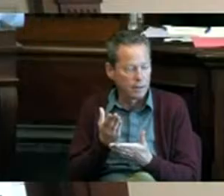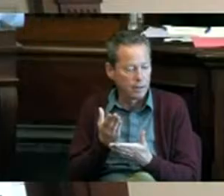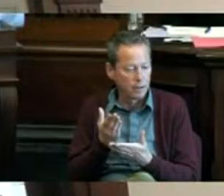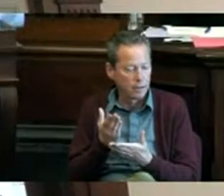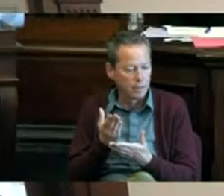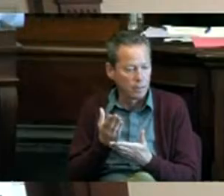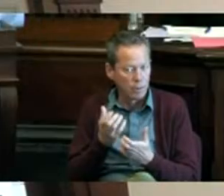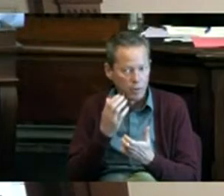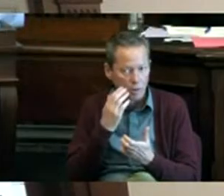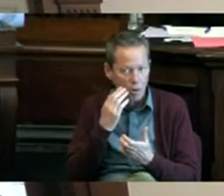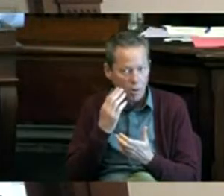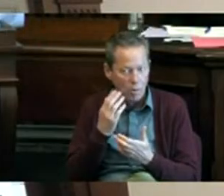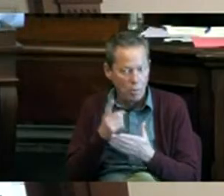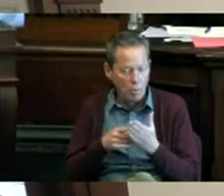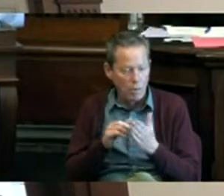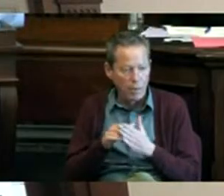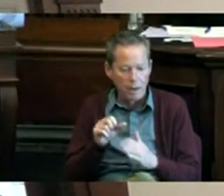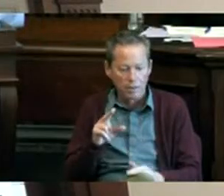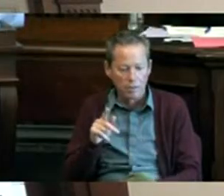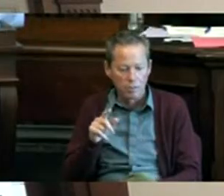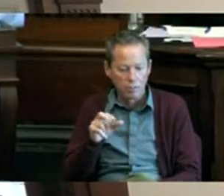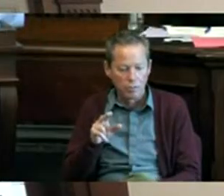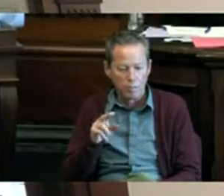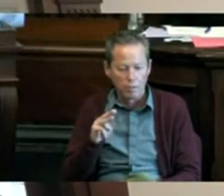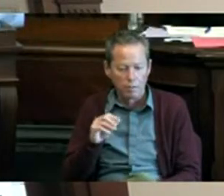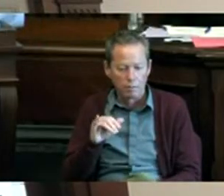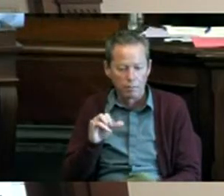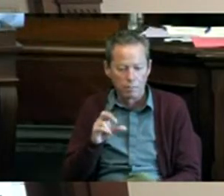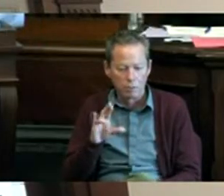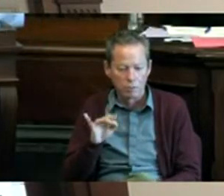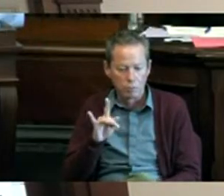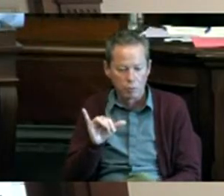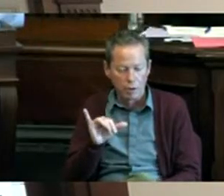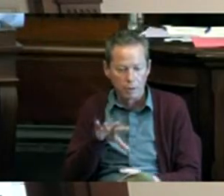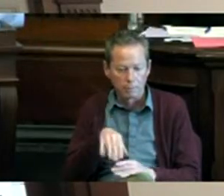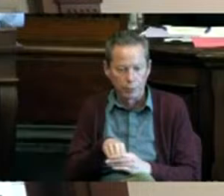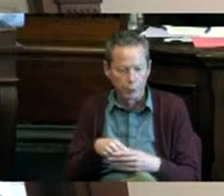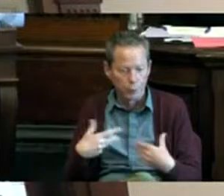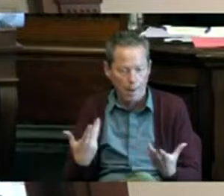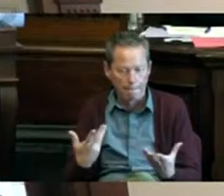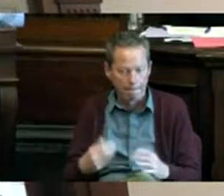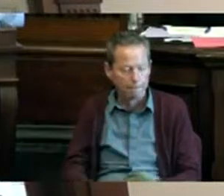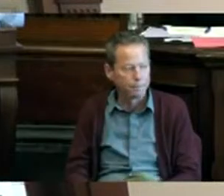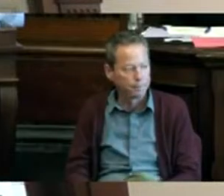trying to see what that impact would be. And the fact that